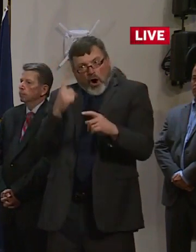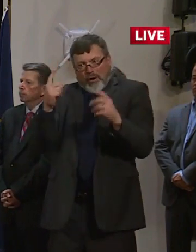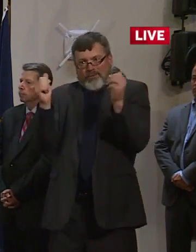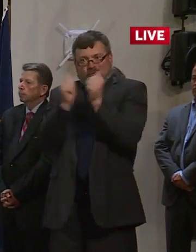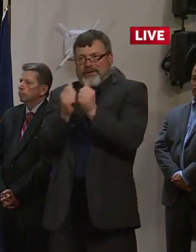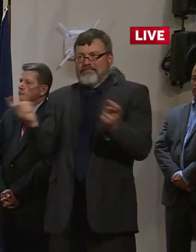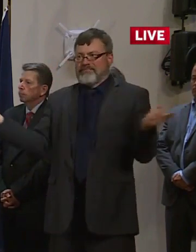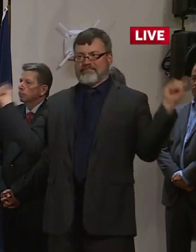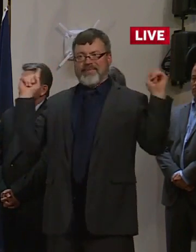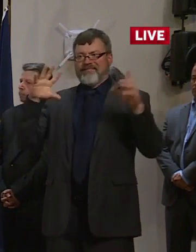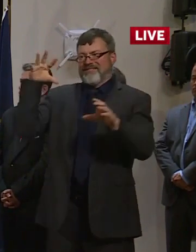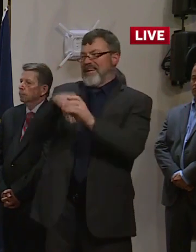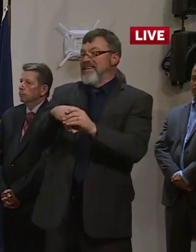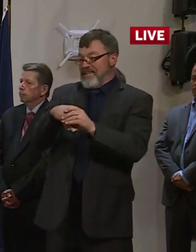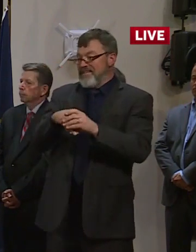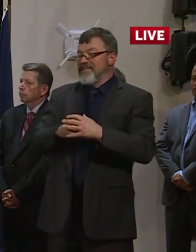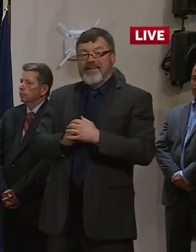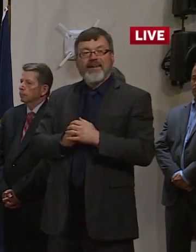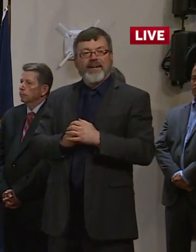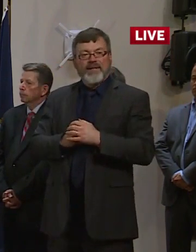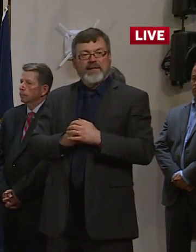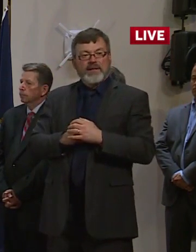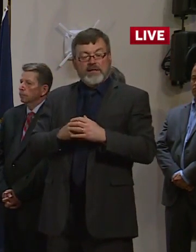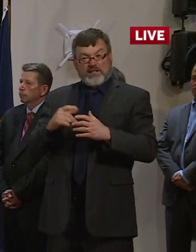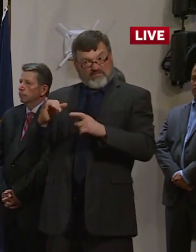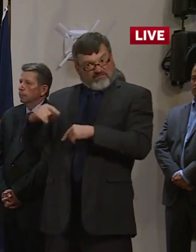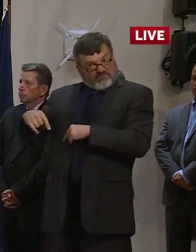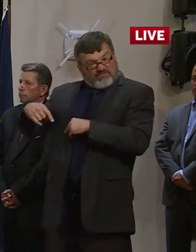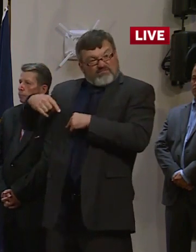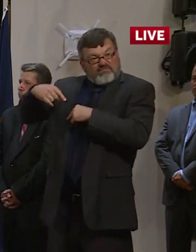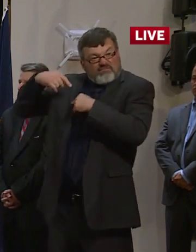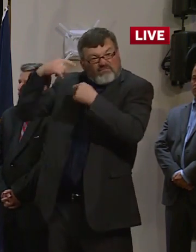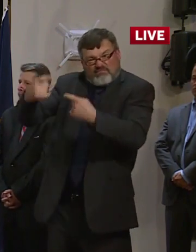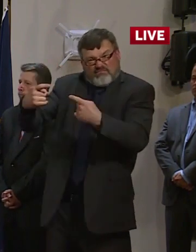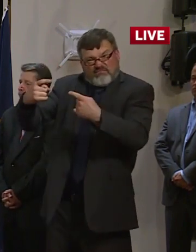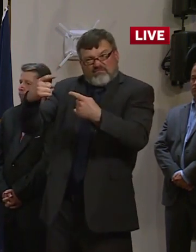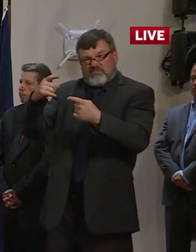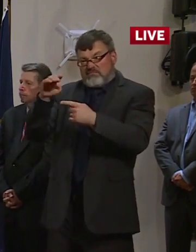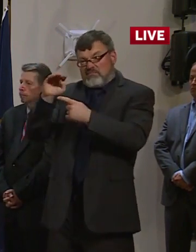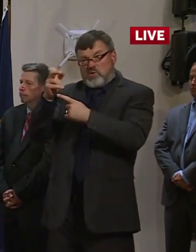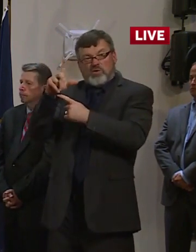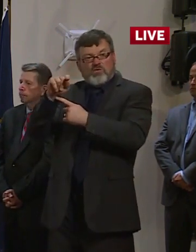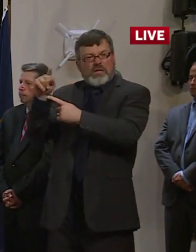NONE OF OUR SUCCESS WOULD HAVE BEEN POSSIBLE WITHOUT THEM.